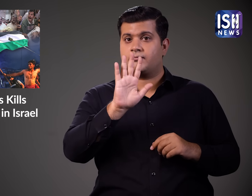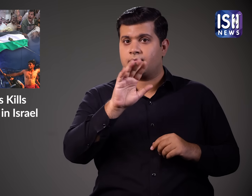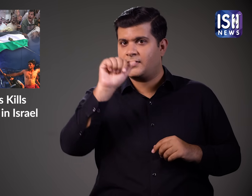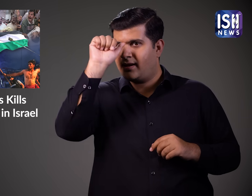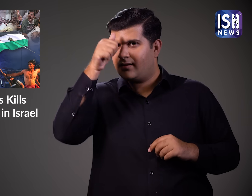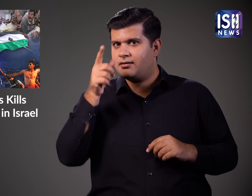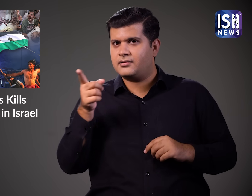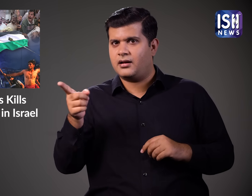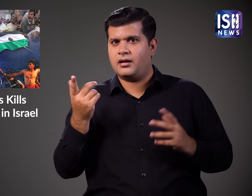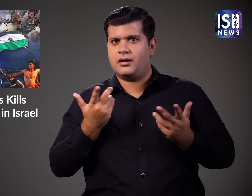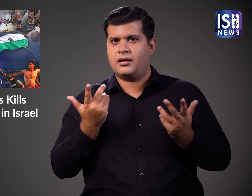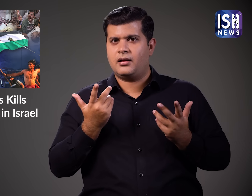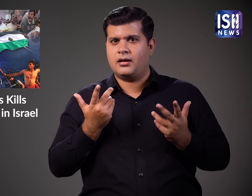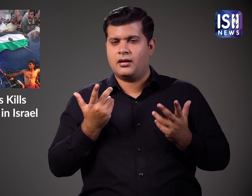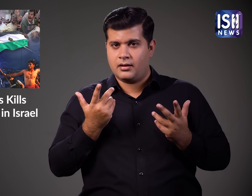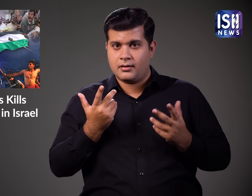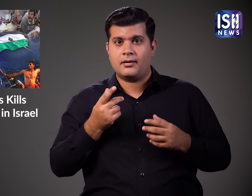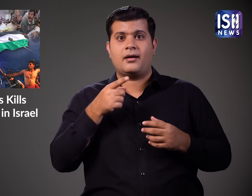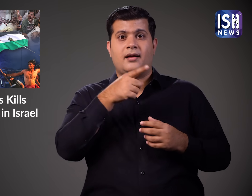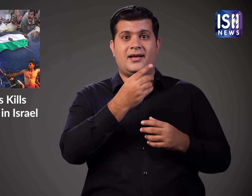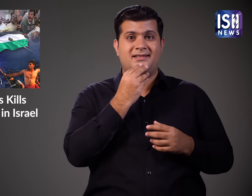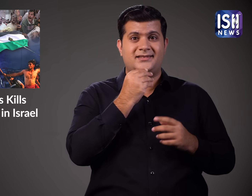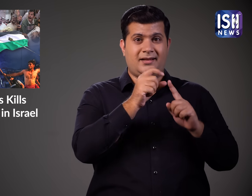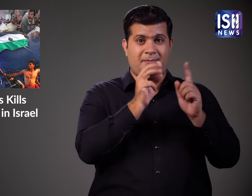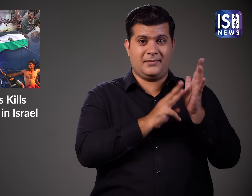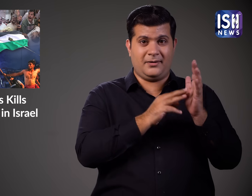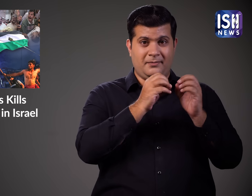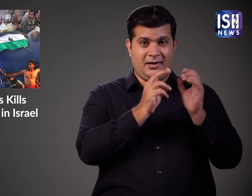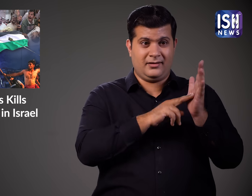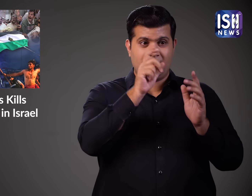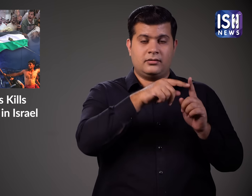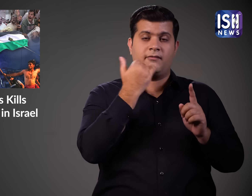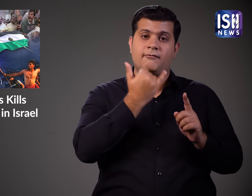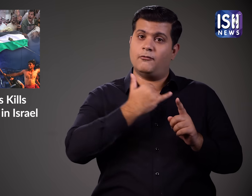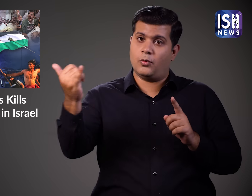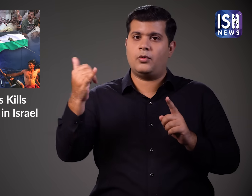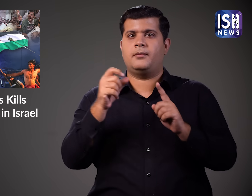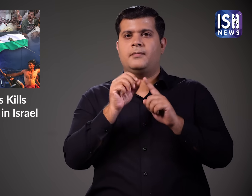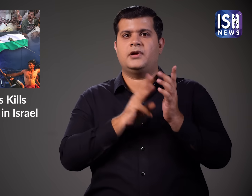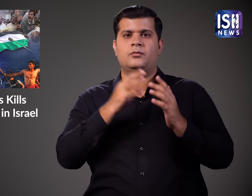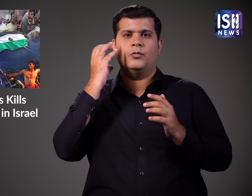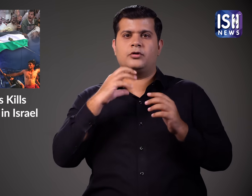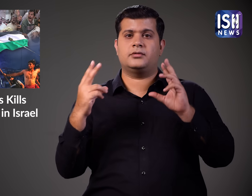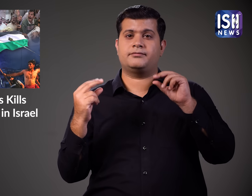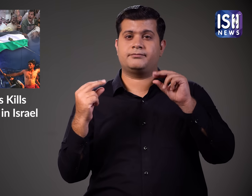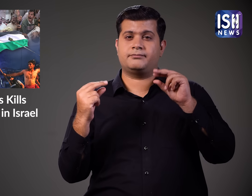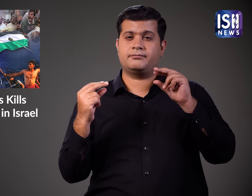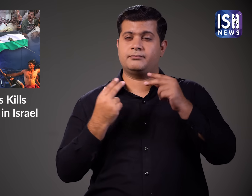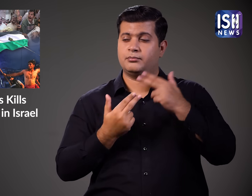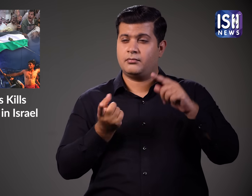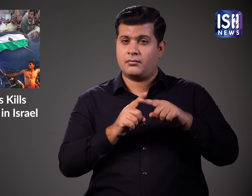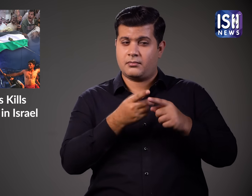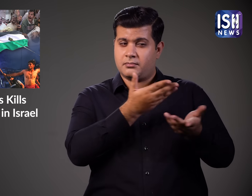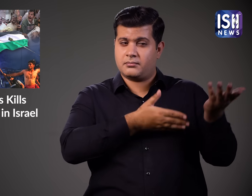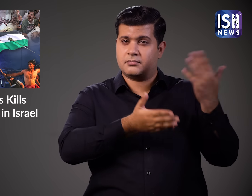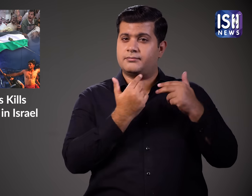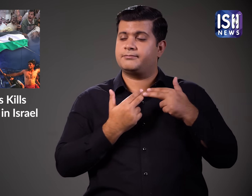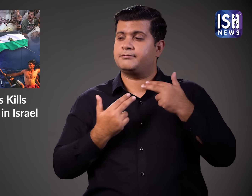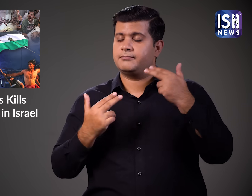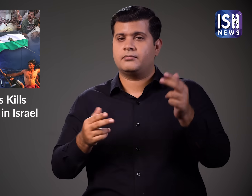Indian PM Narendra Modi received a call from his Israeli counterpart and gave him an update on the deadly conflict.